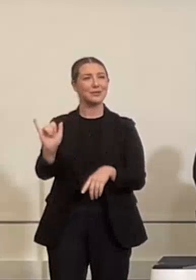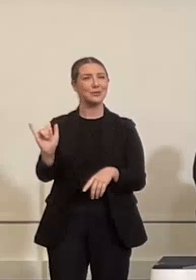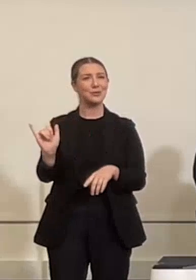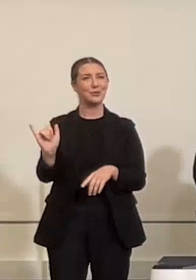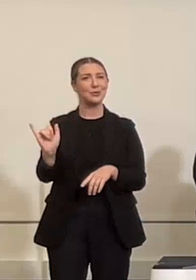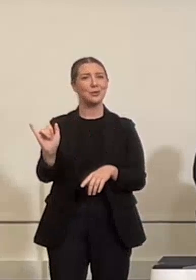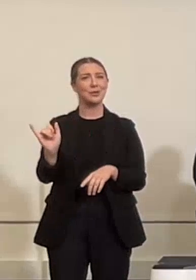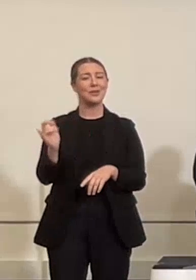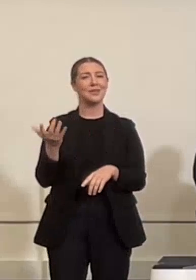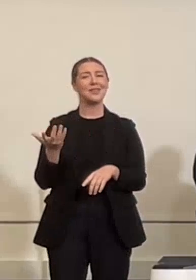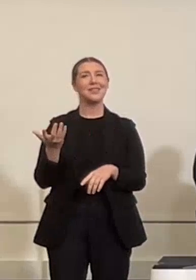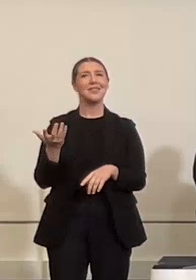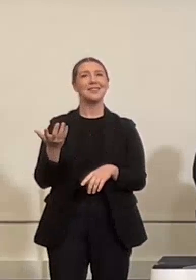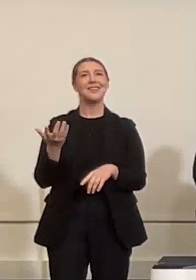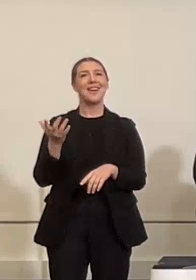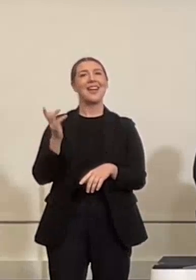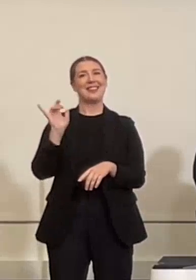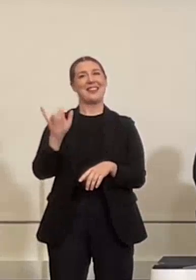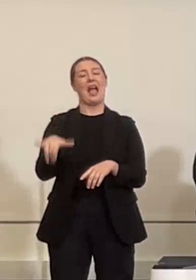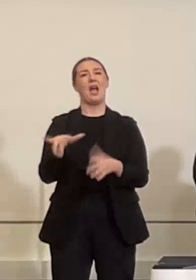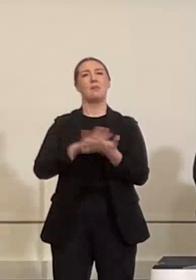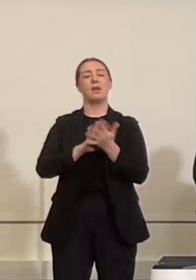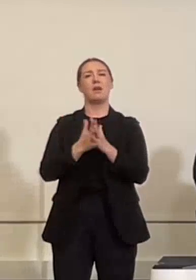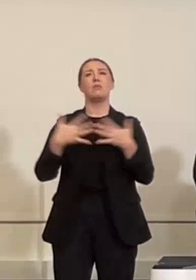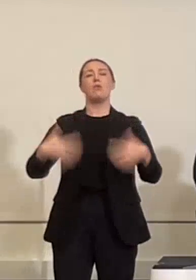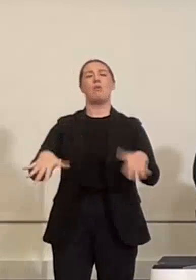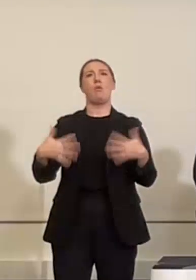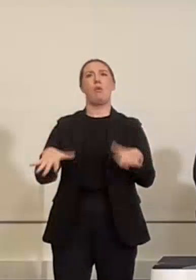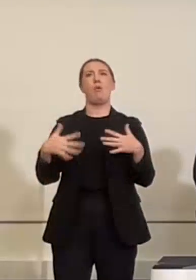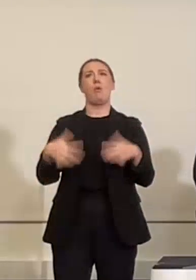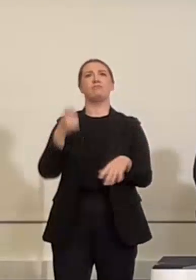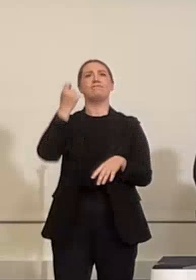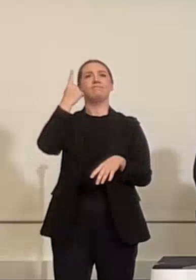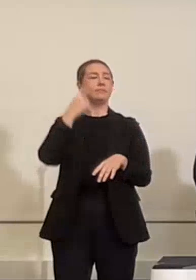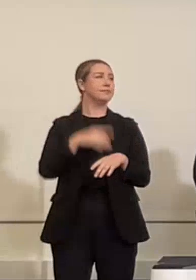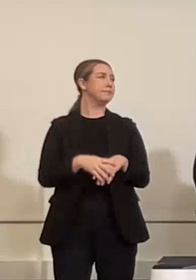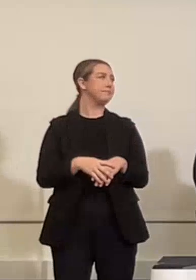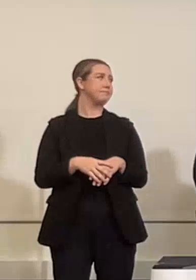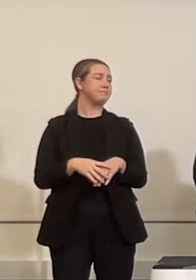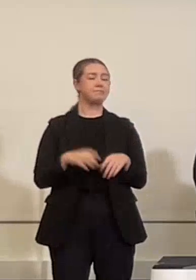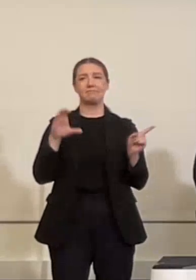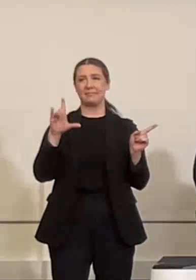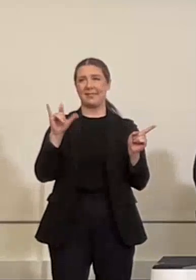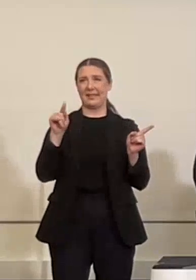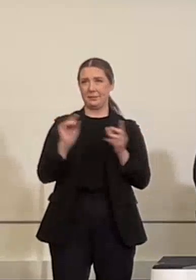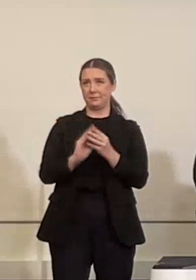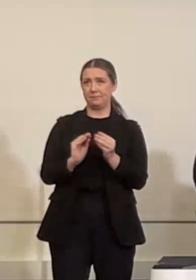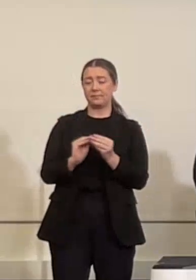And that's I think when it makes it more real. Yeah. When I think about, you know, hiring people with disabilities,